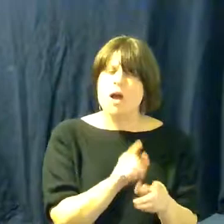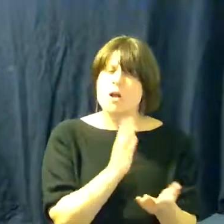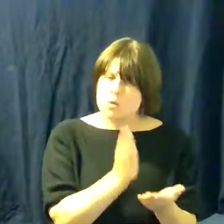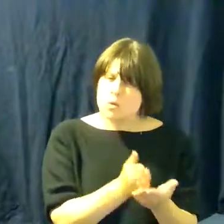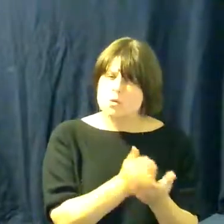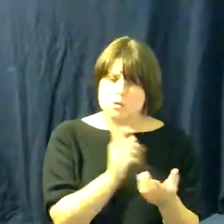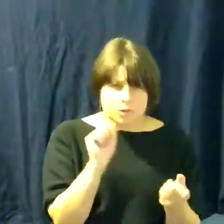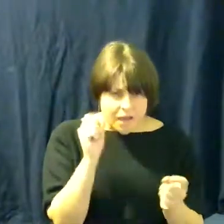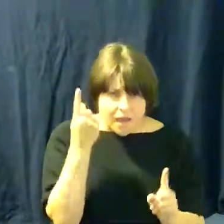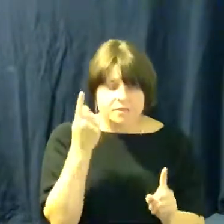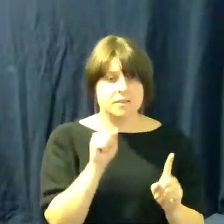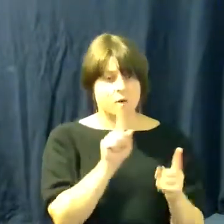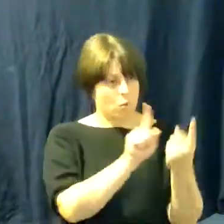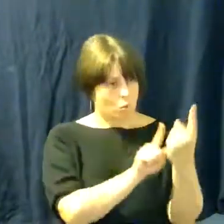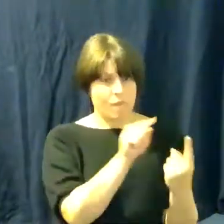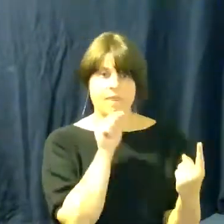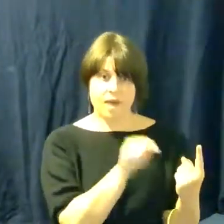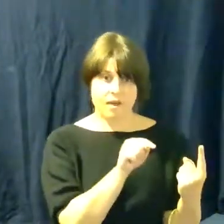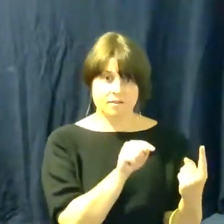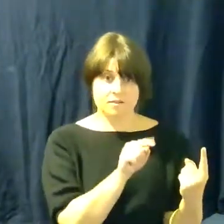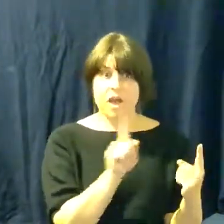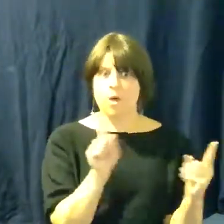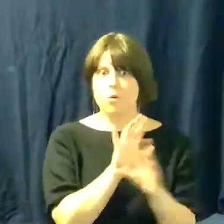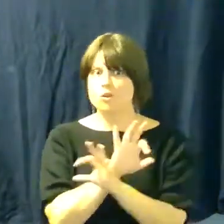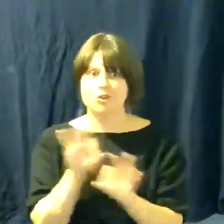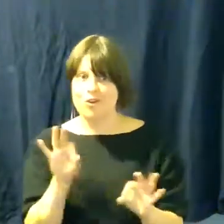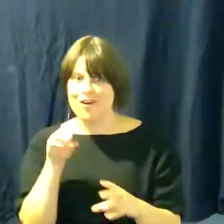people and different professions use mentoring and